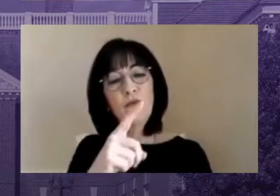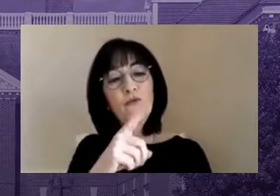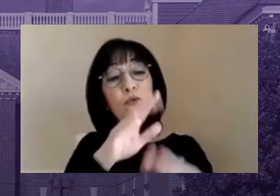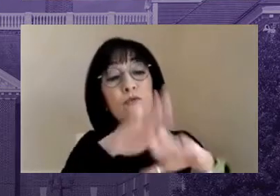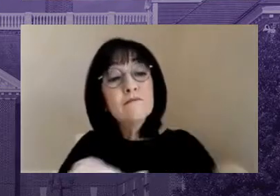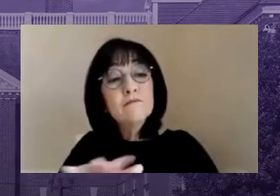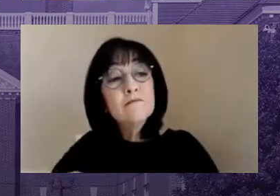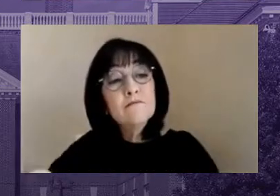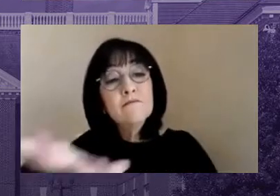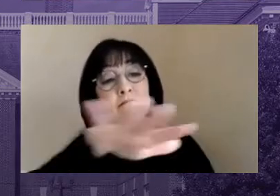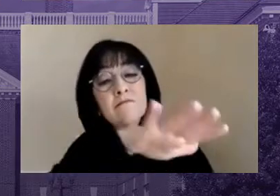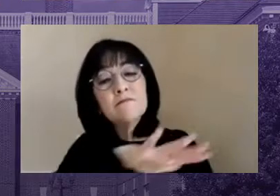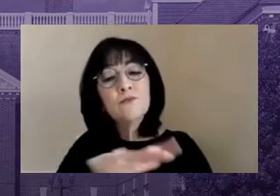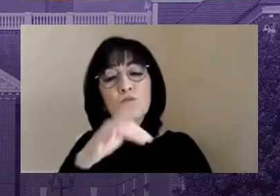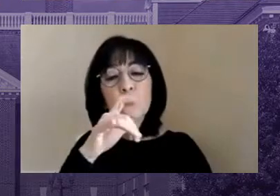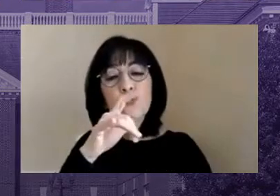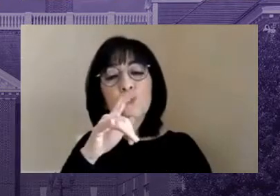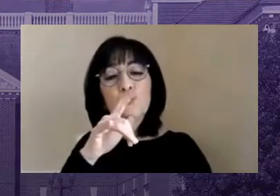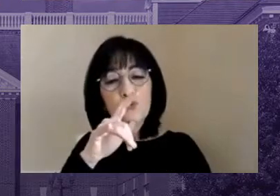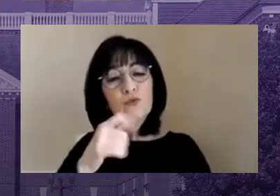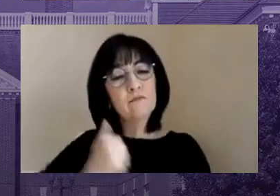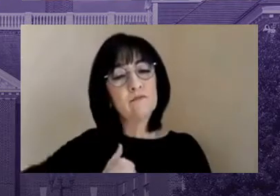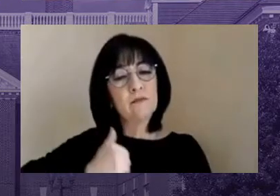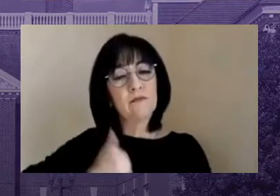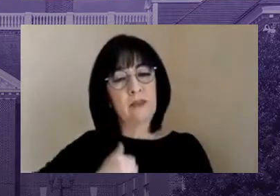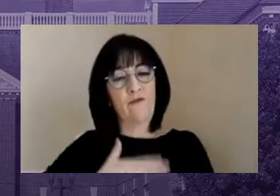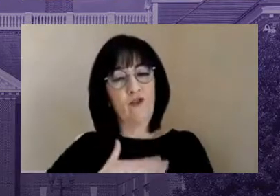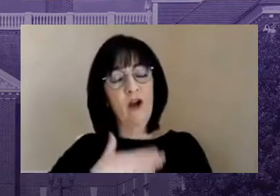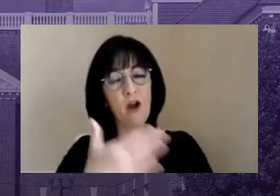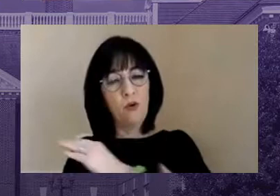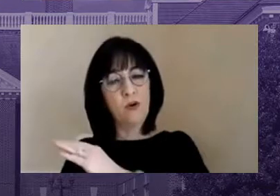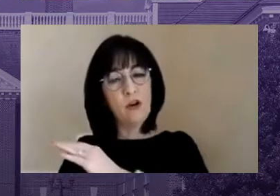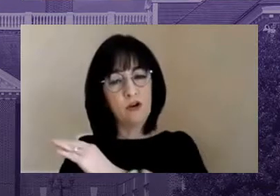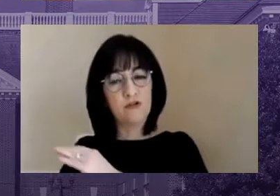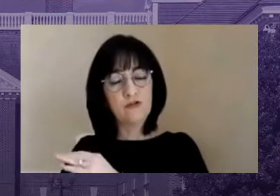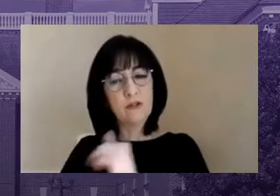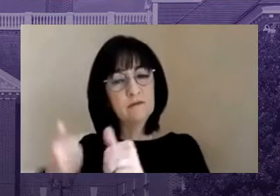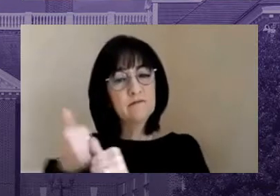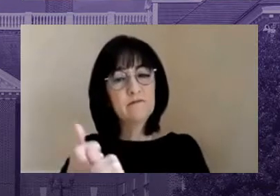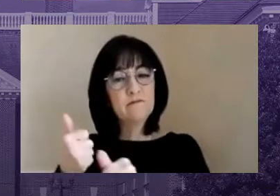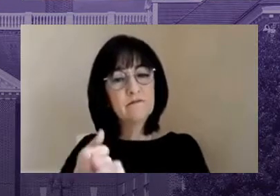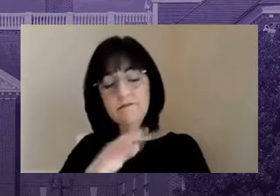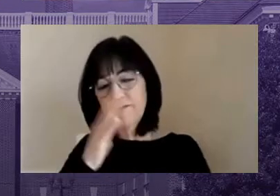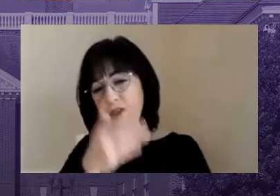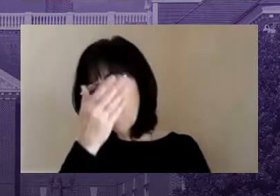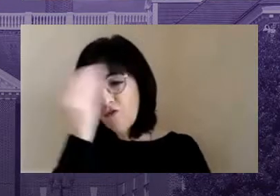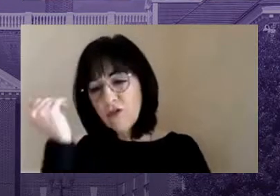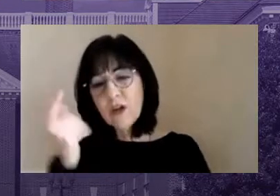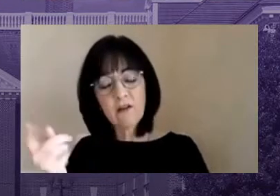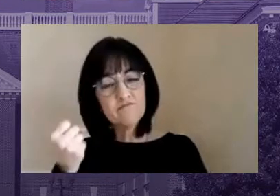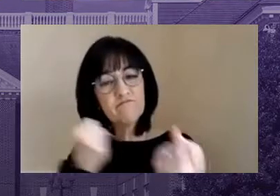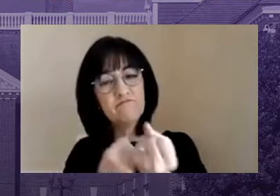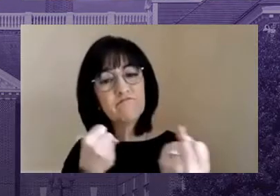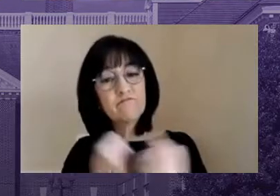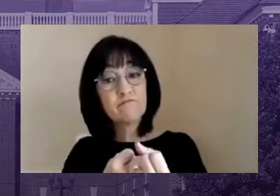country. She was a strong proponent of celebrating the sacrifices to which we are able to honor our